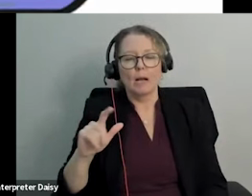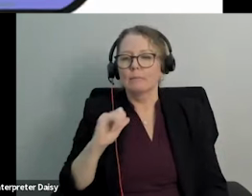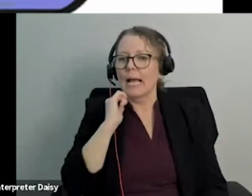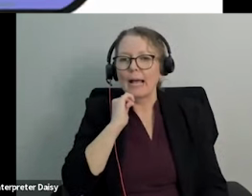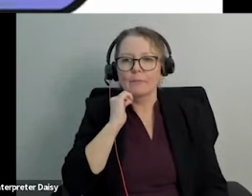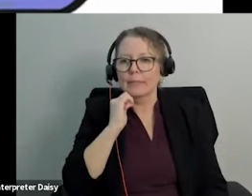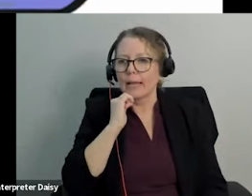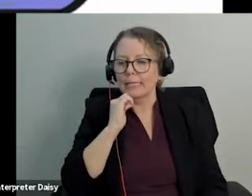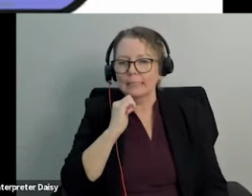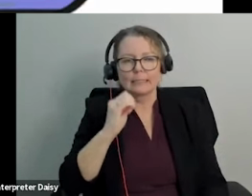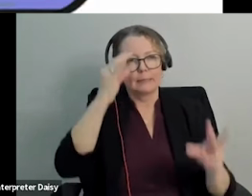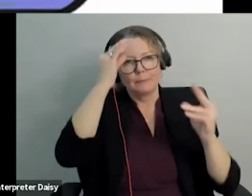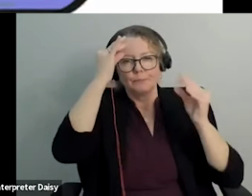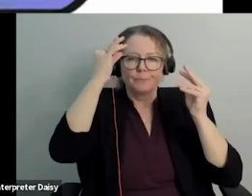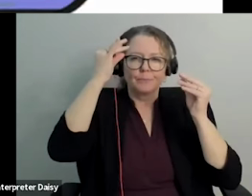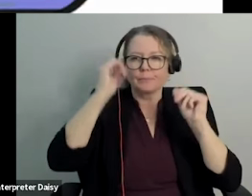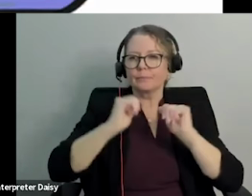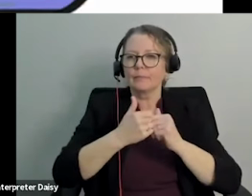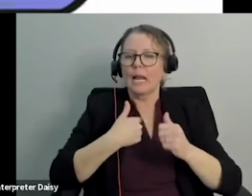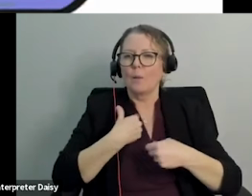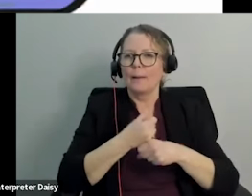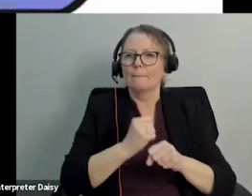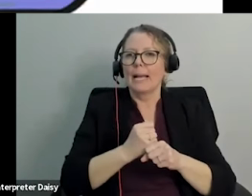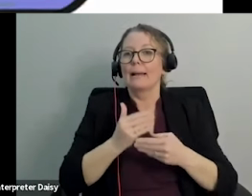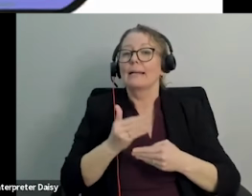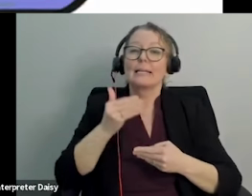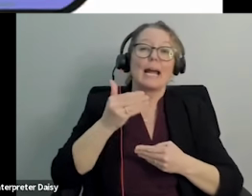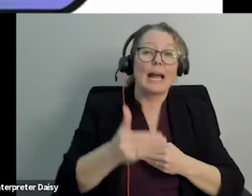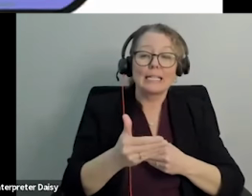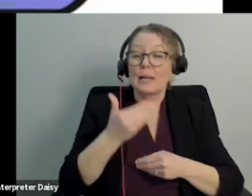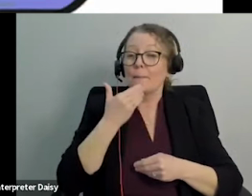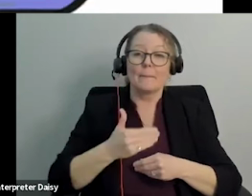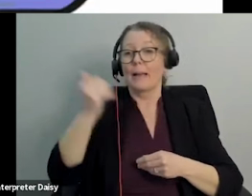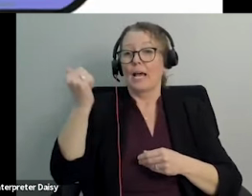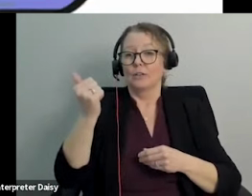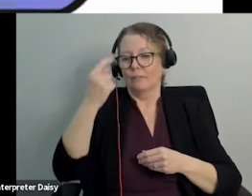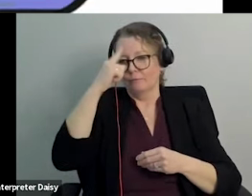I'm thinking about how we can create the next best thing with the customer in mind from the start.